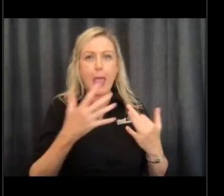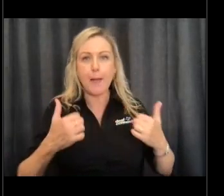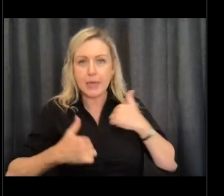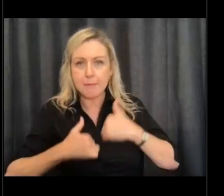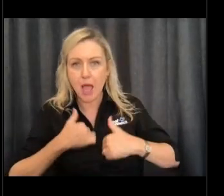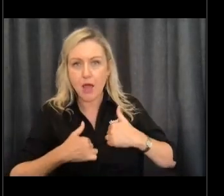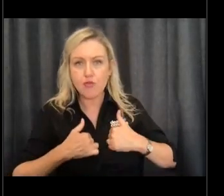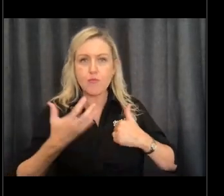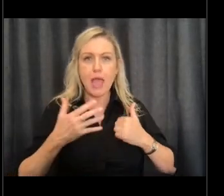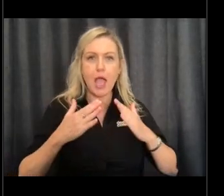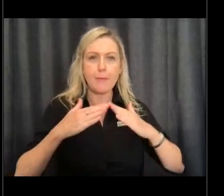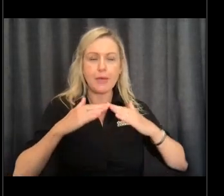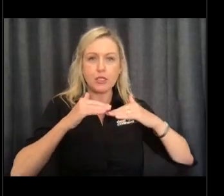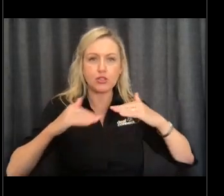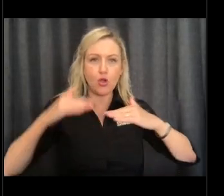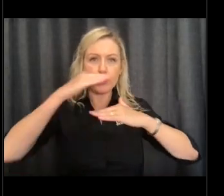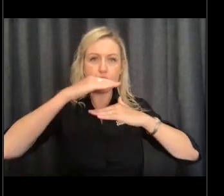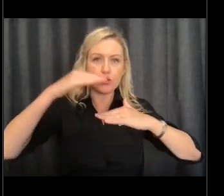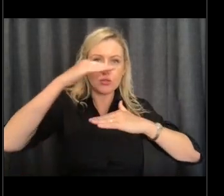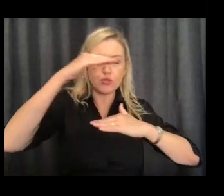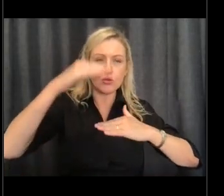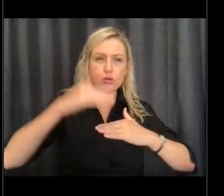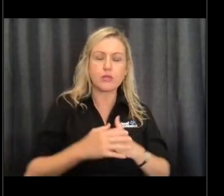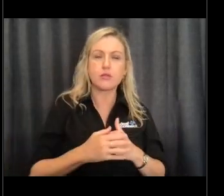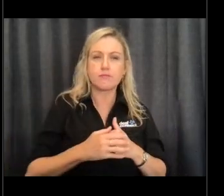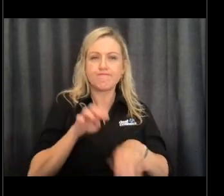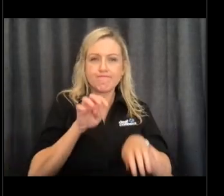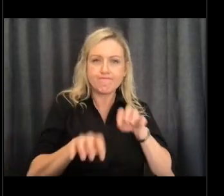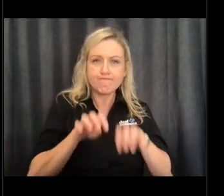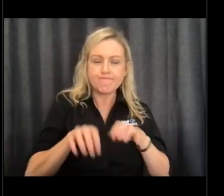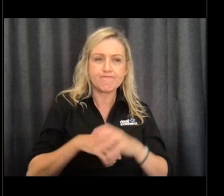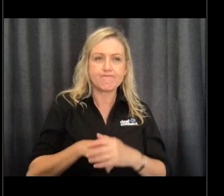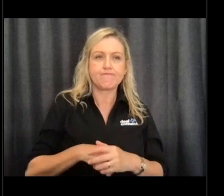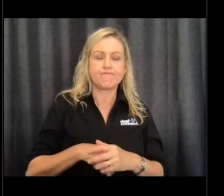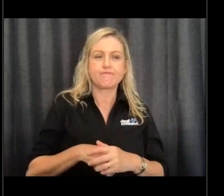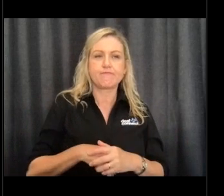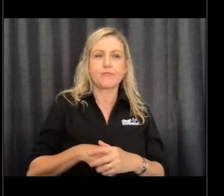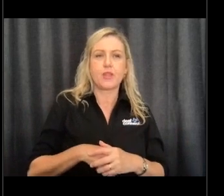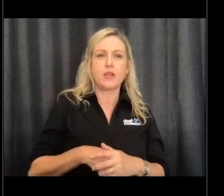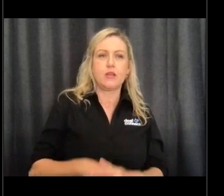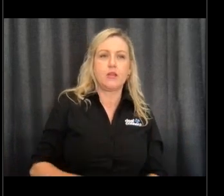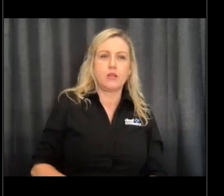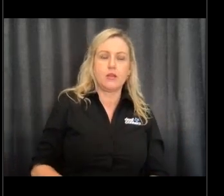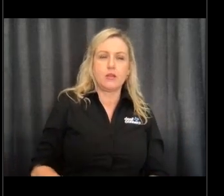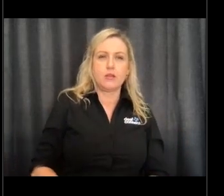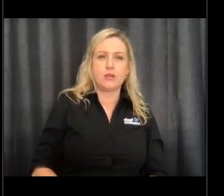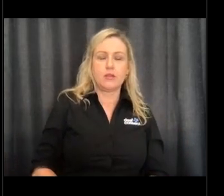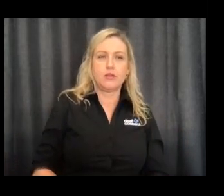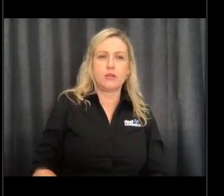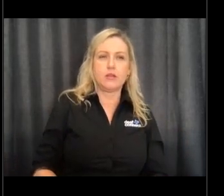That gets us on to the whole idea of many insurers now have on their website to